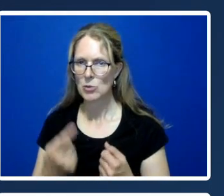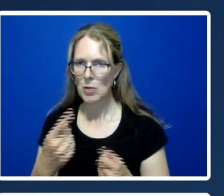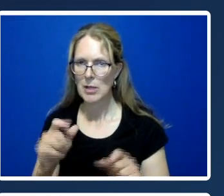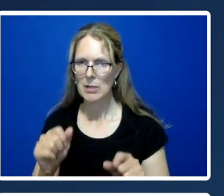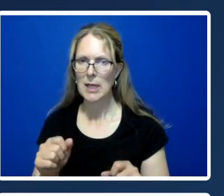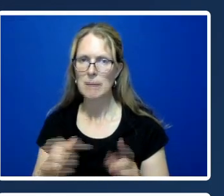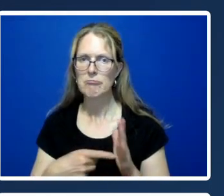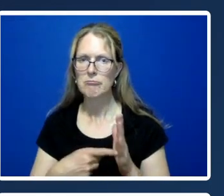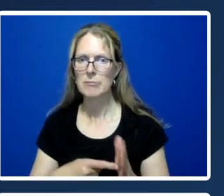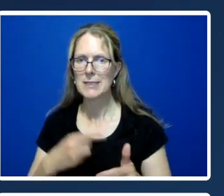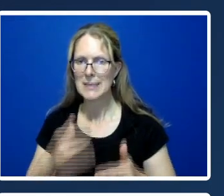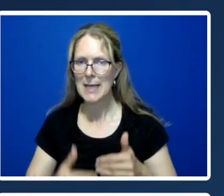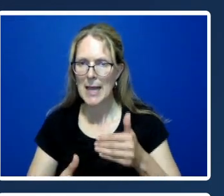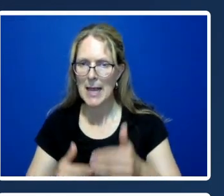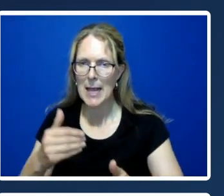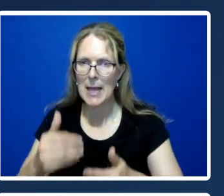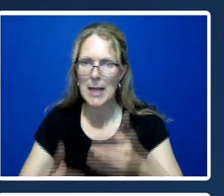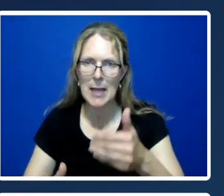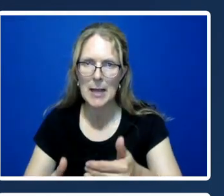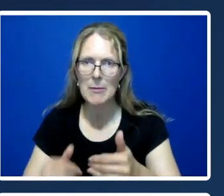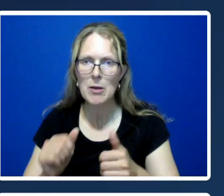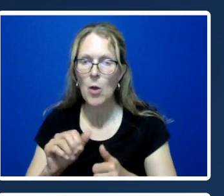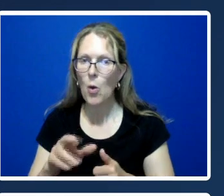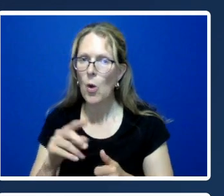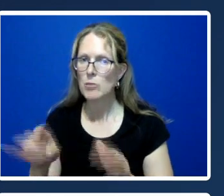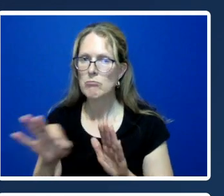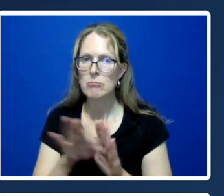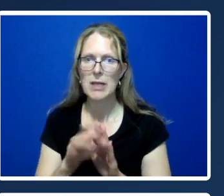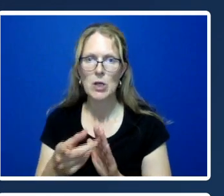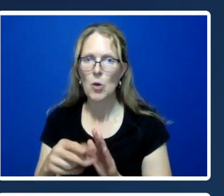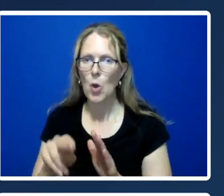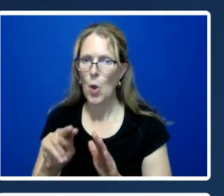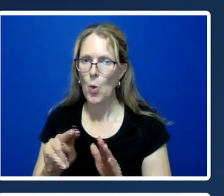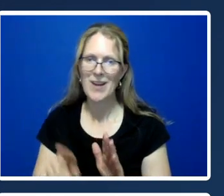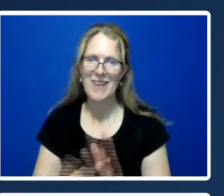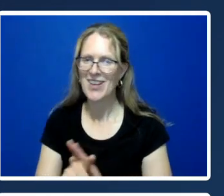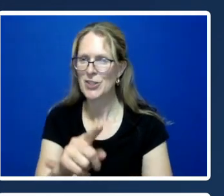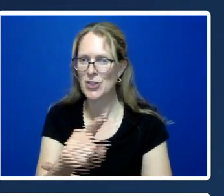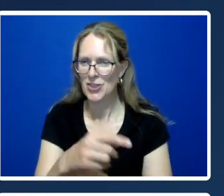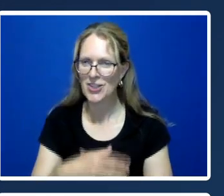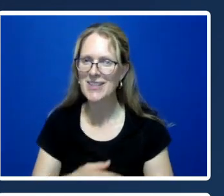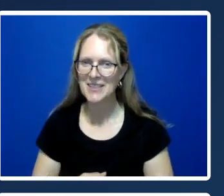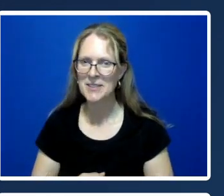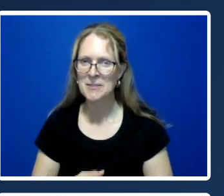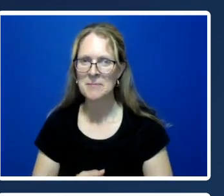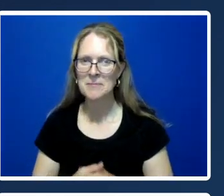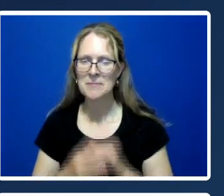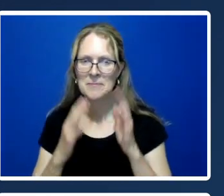or you can do a choose-your-own-adventure approach. Next slide, please.